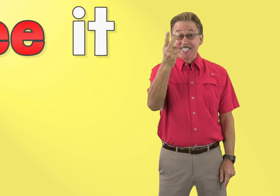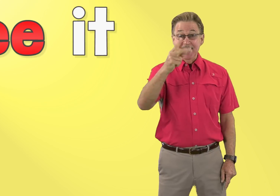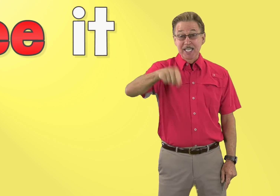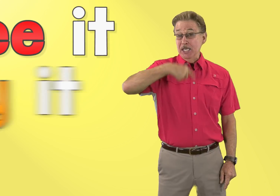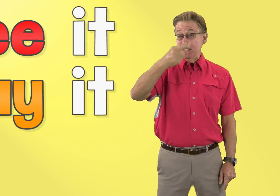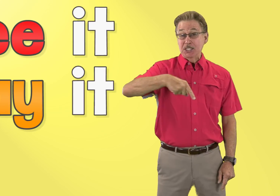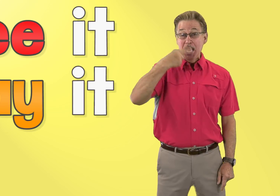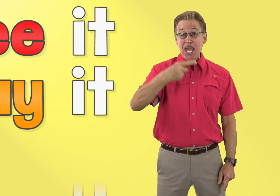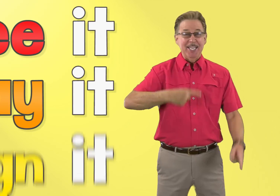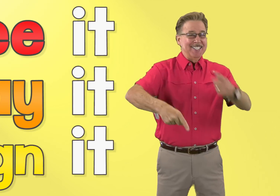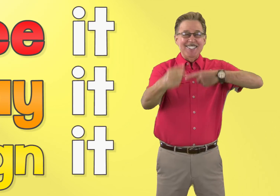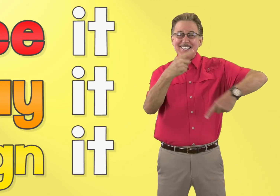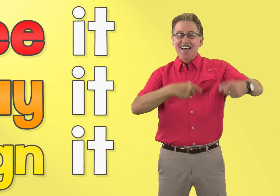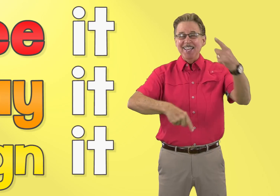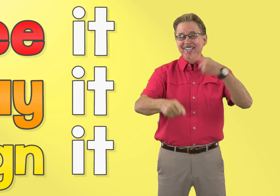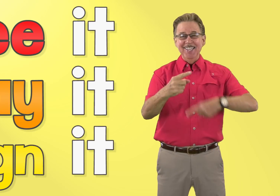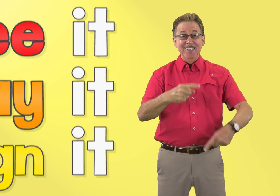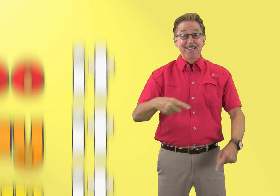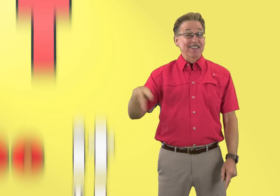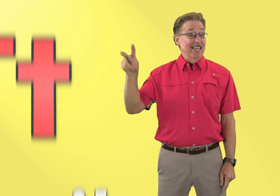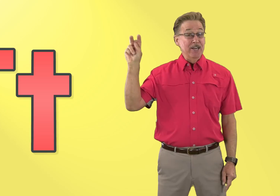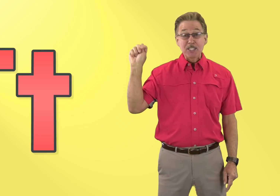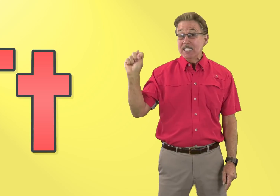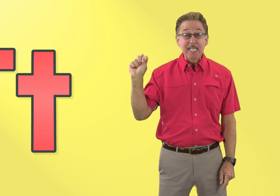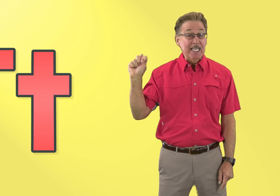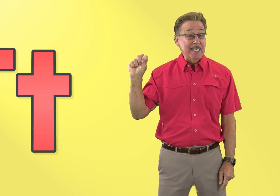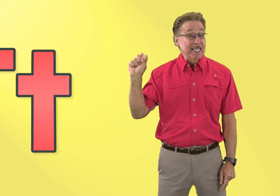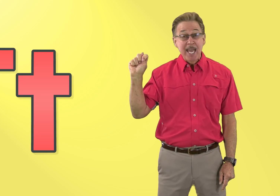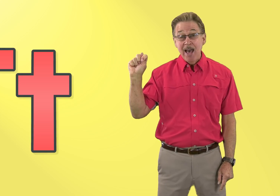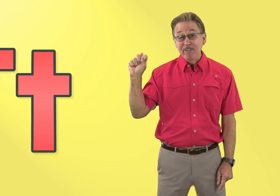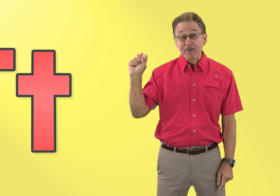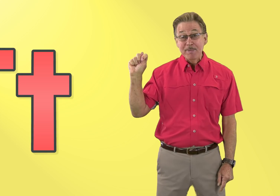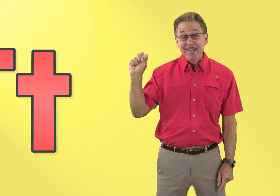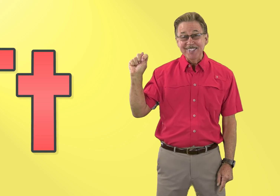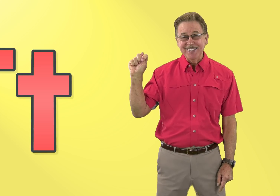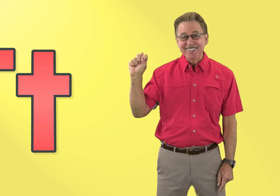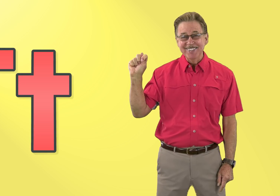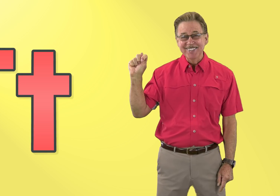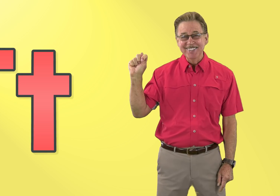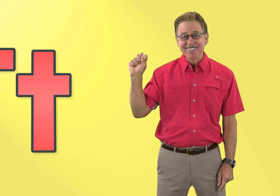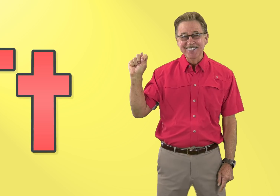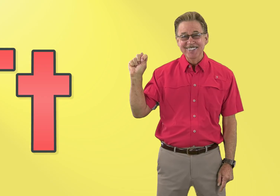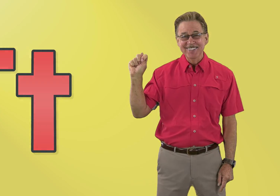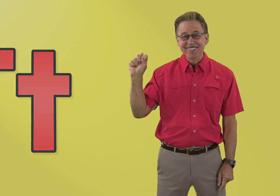See it, Say it Sign it Letter T t in the alphabet